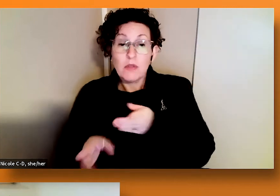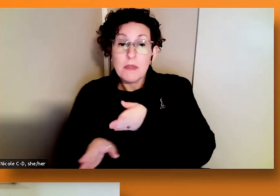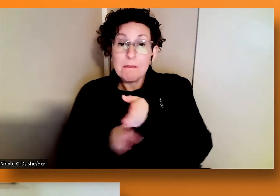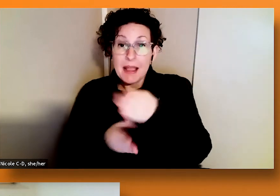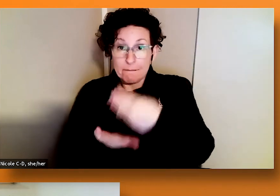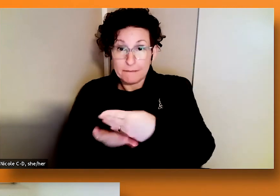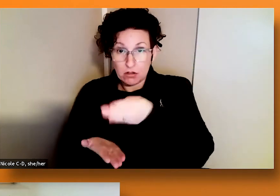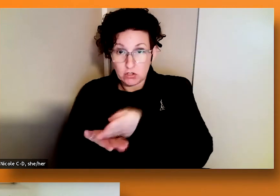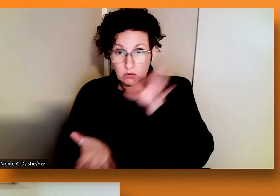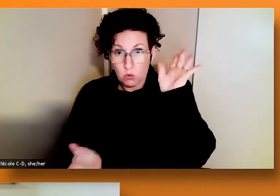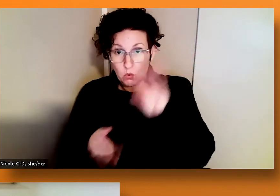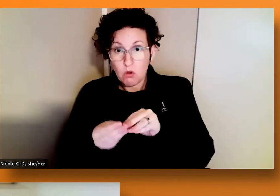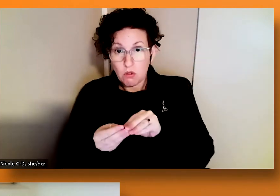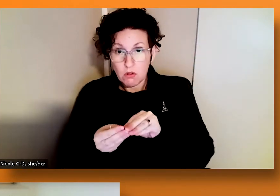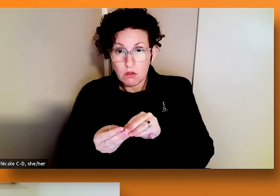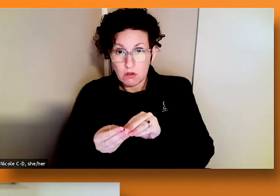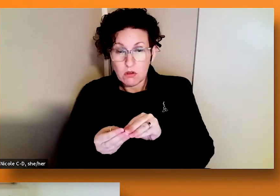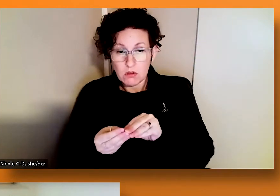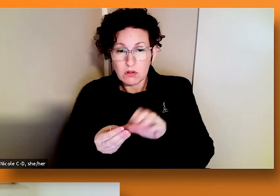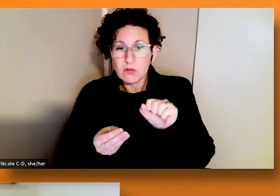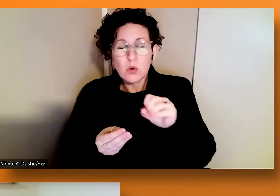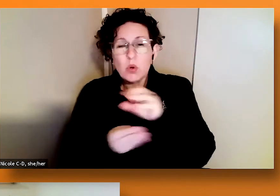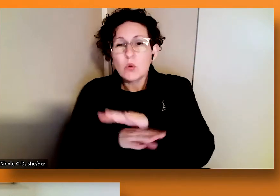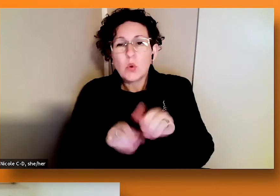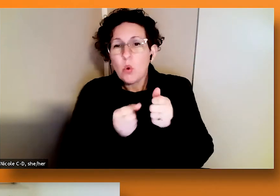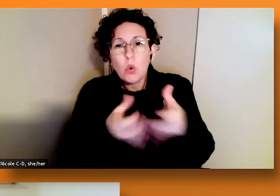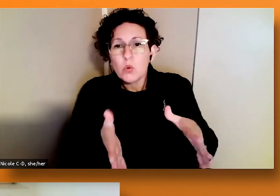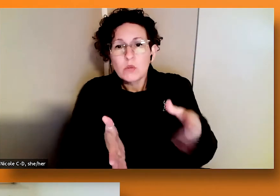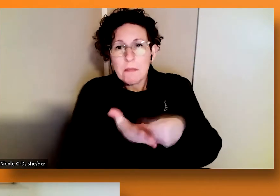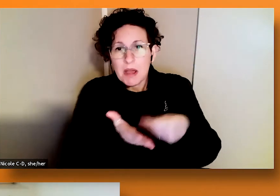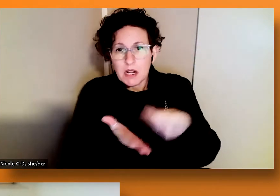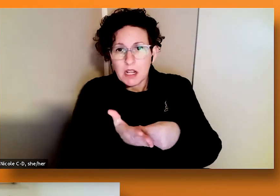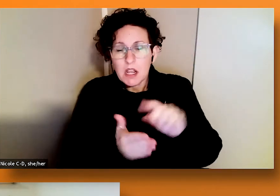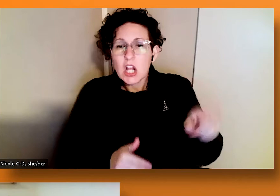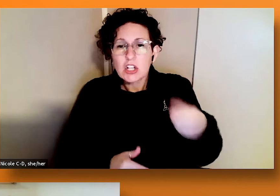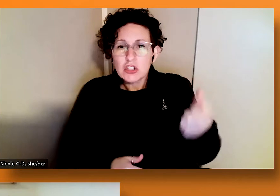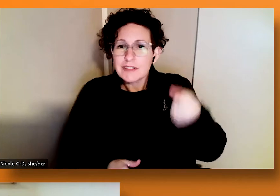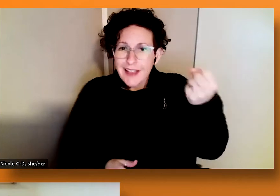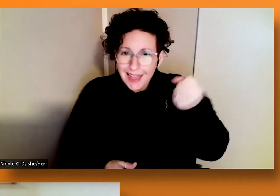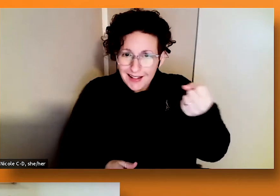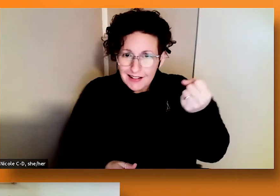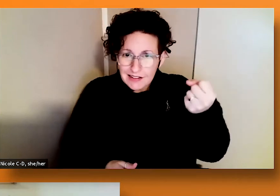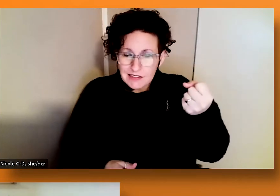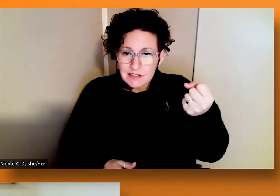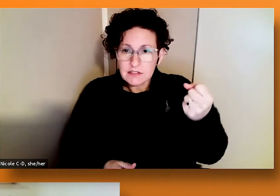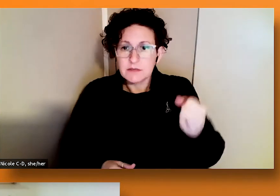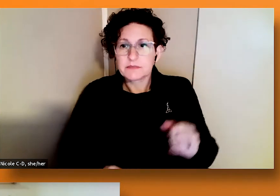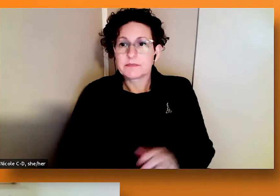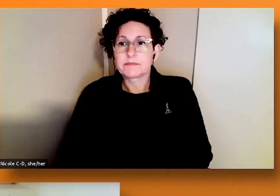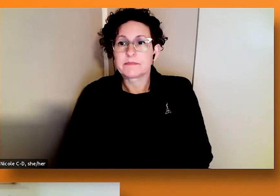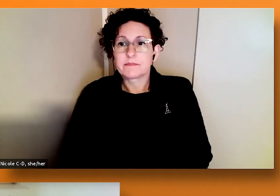into the main total of your budget, so it can be used elsewhere.